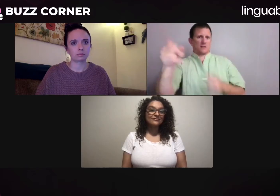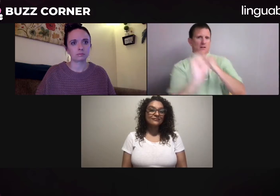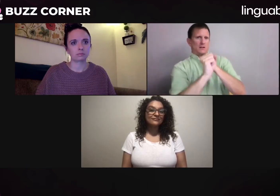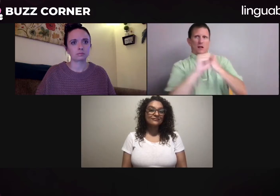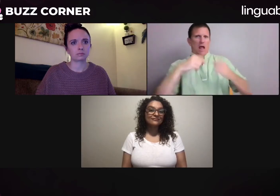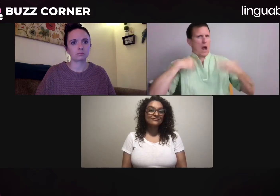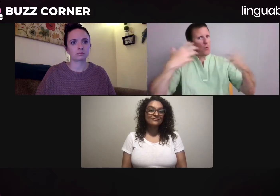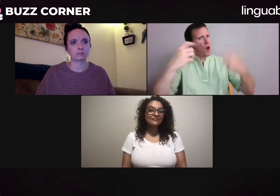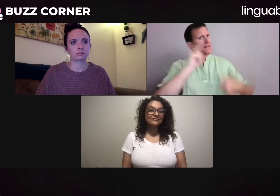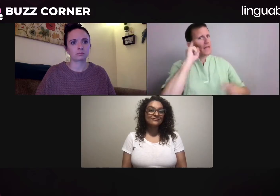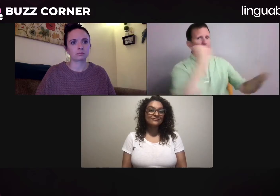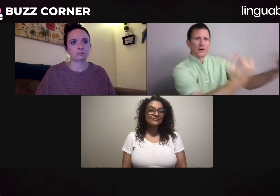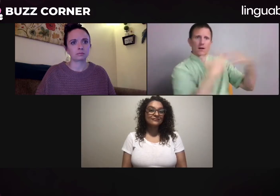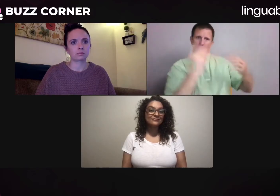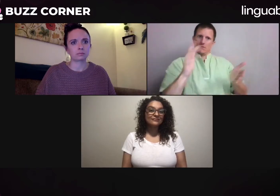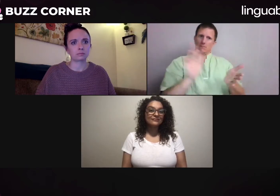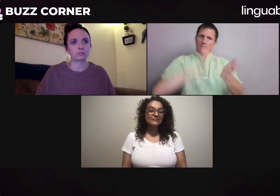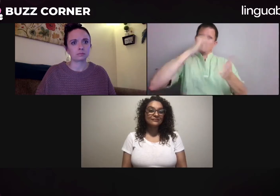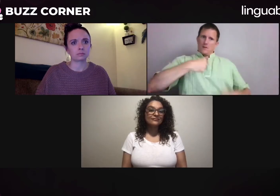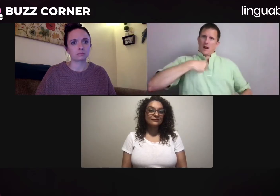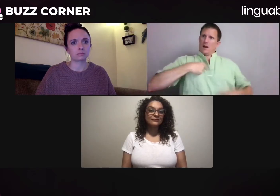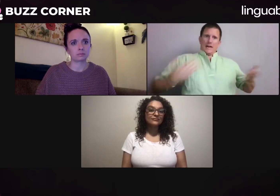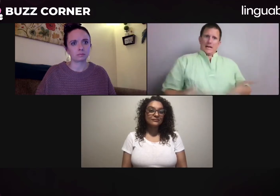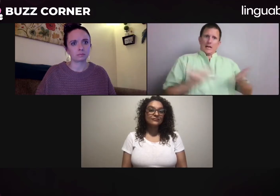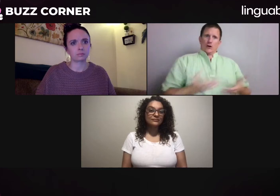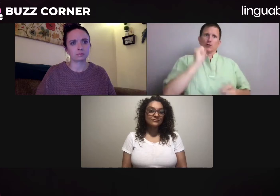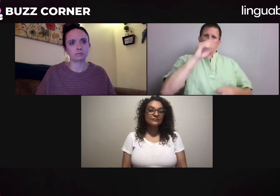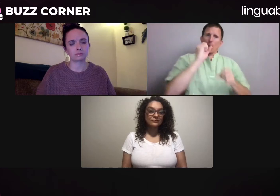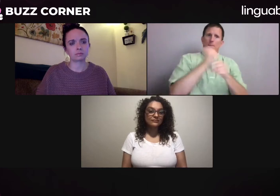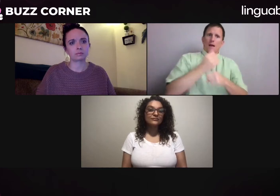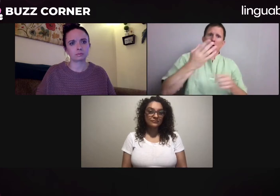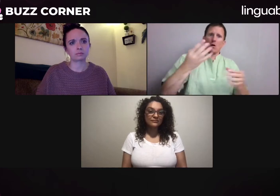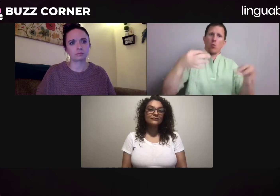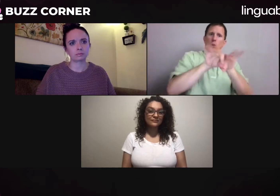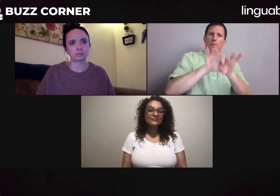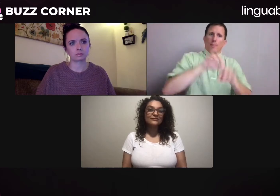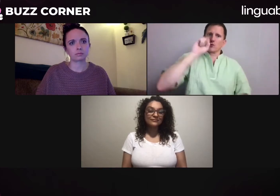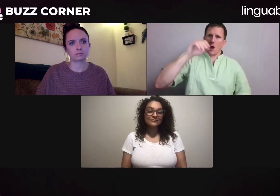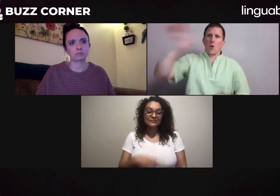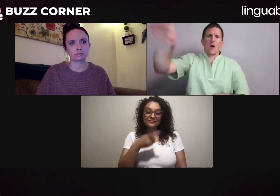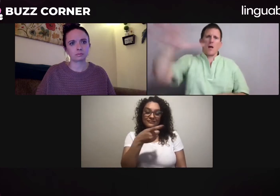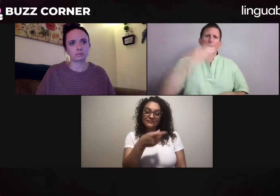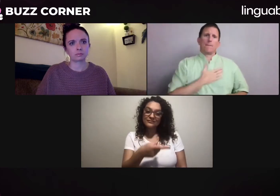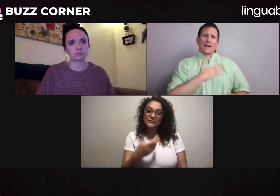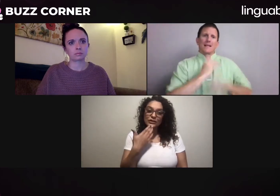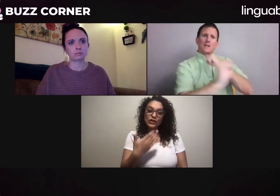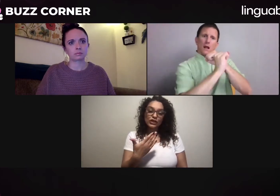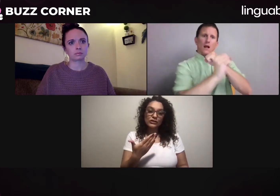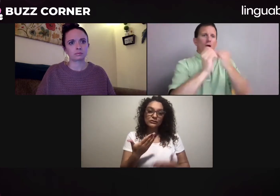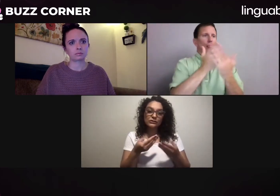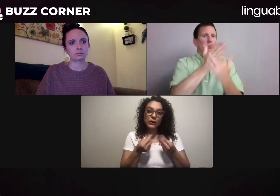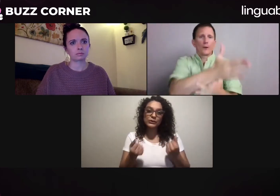the interpreter should say, Hey, you should advertise. I want other people to come. I want them to take advantage of the fact that I'm here and make it worth everybody's while.